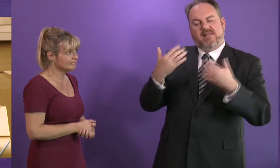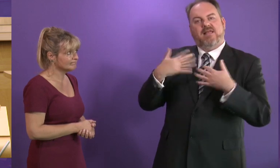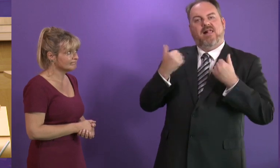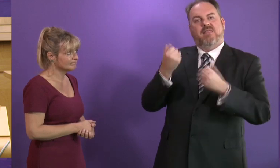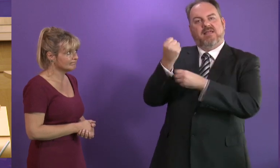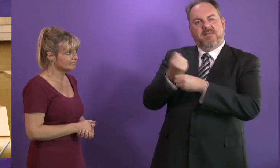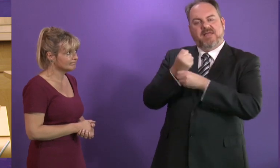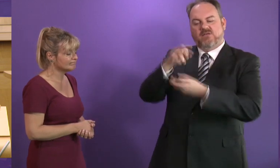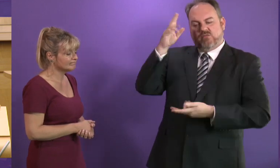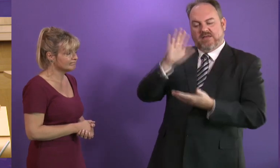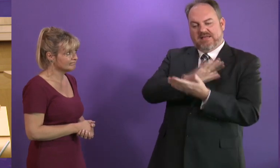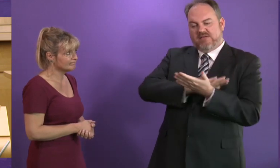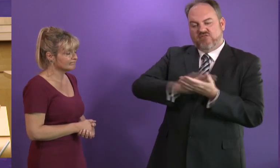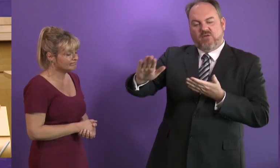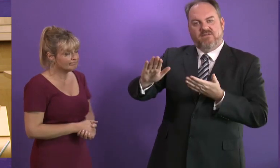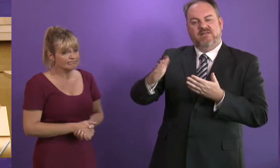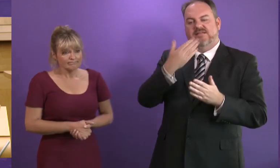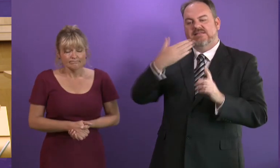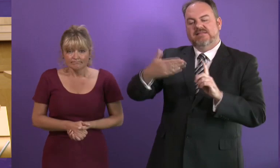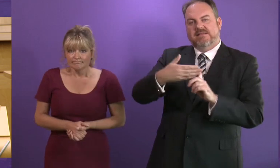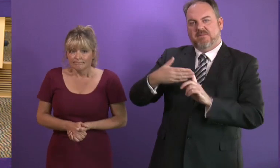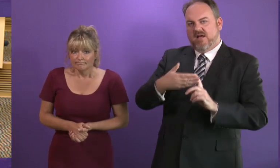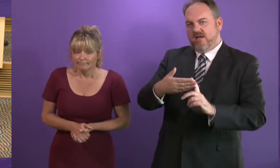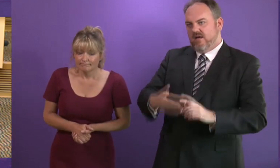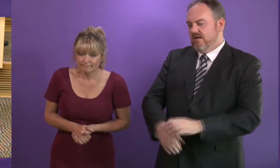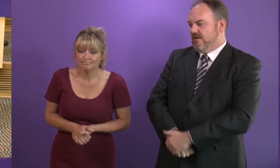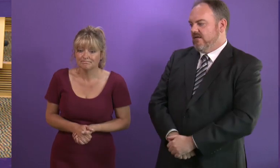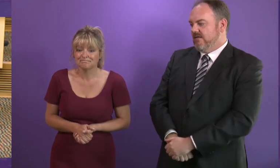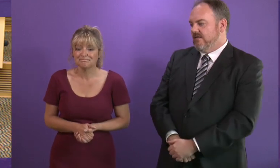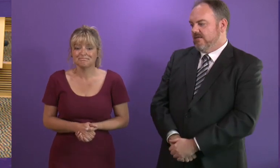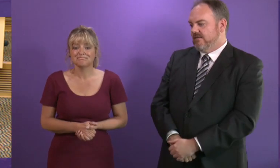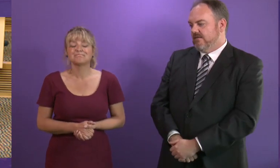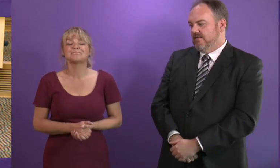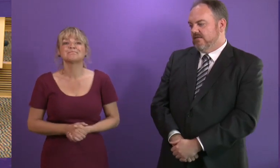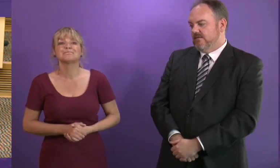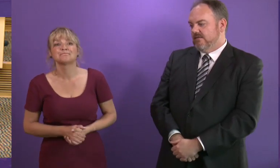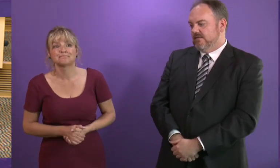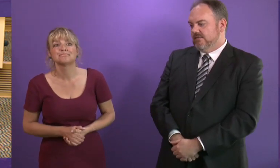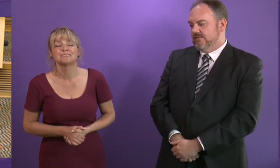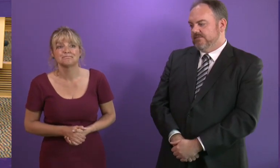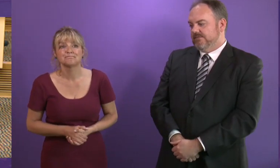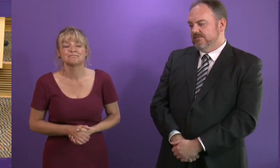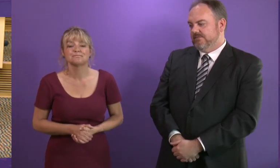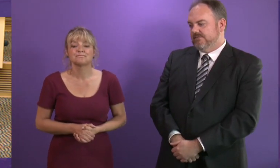The First Minister: